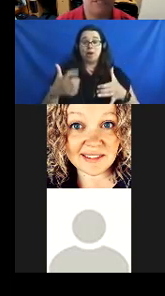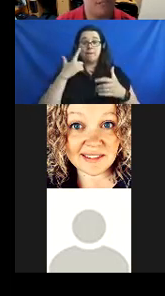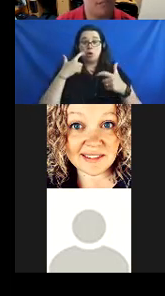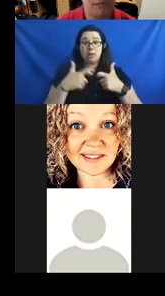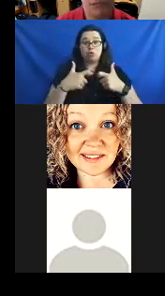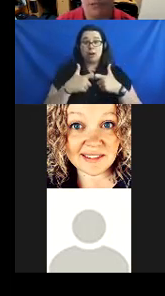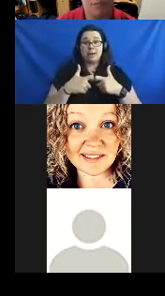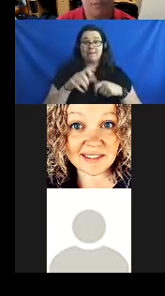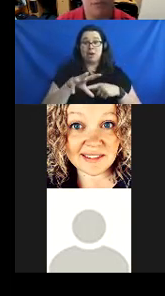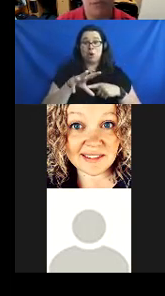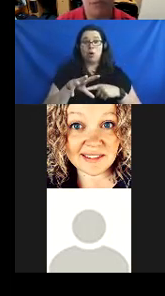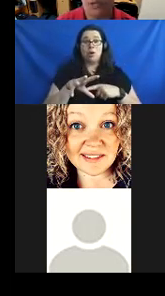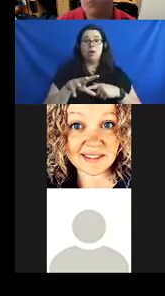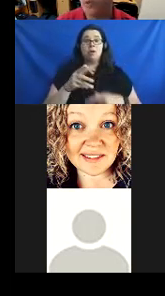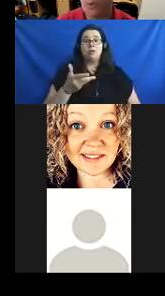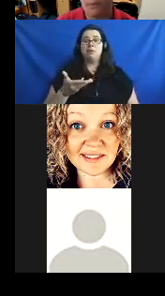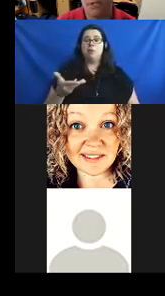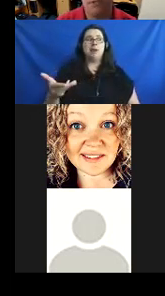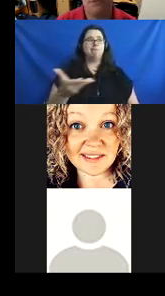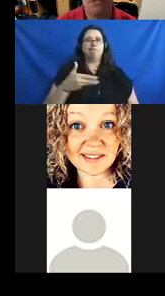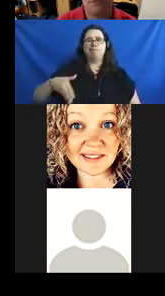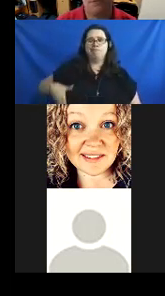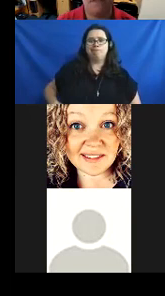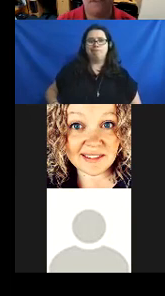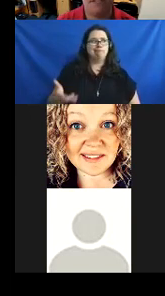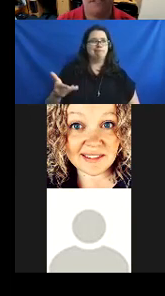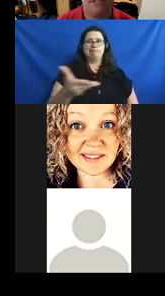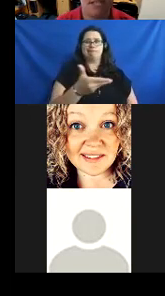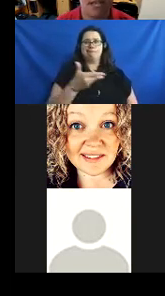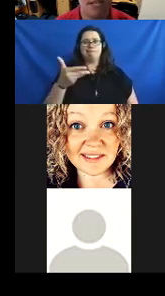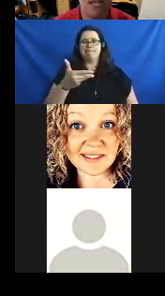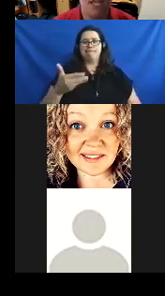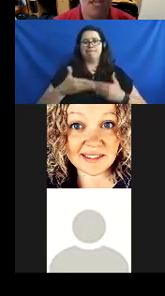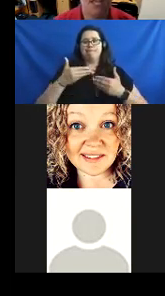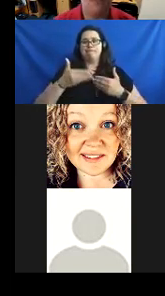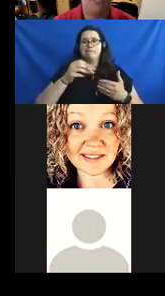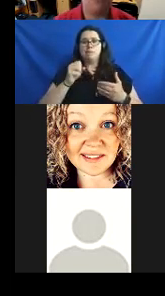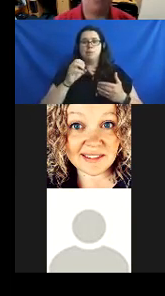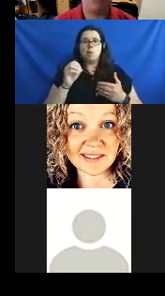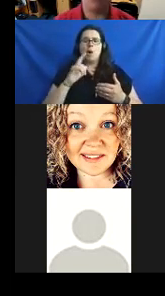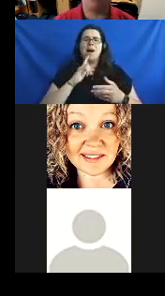THEY ARE TRANSPORTABLE. THESE ARE DEVICES -- I WOULD STILL SAY THEY ARE PORTABLE,